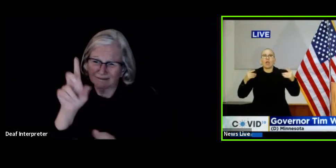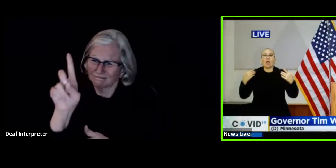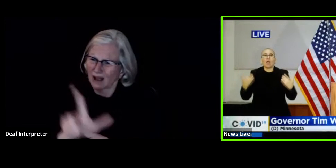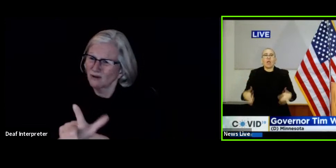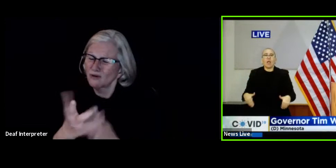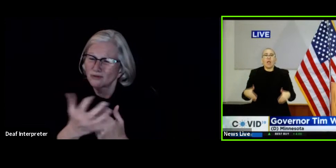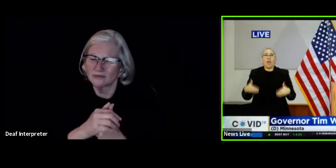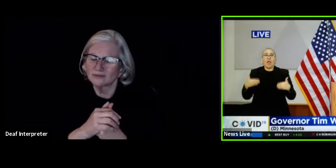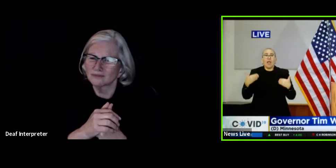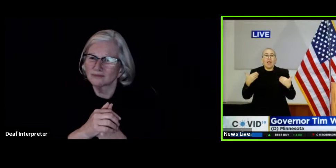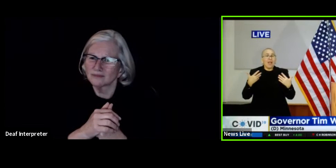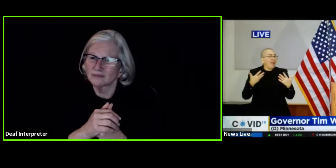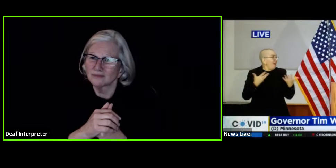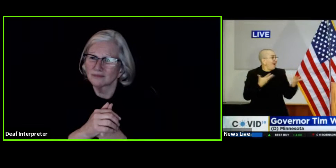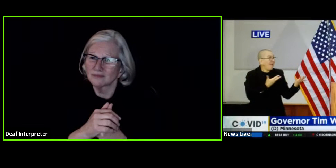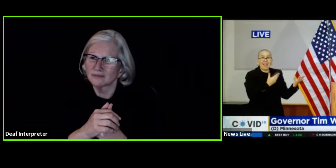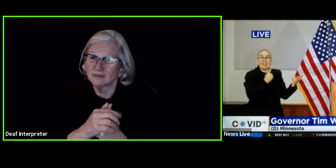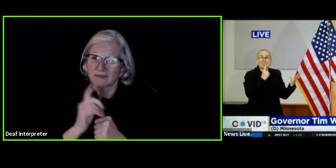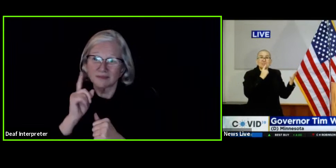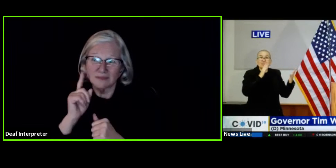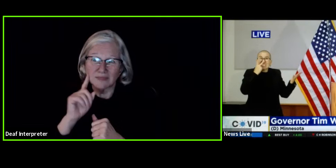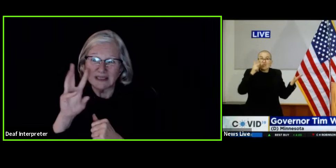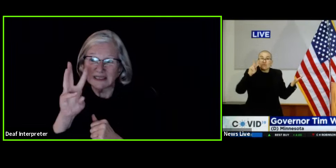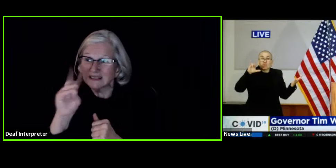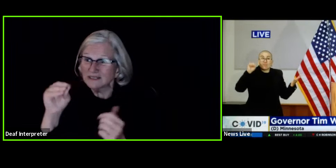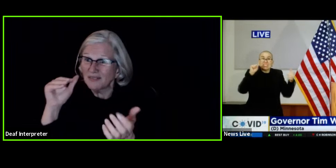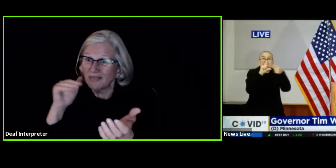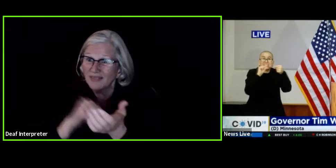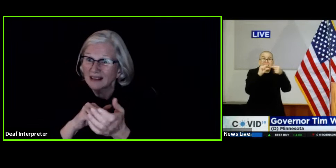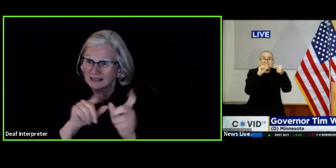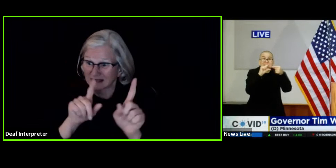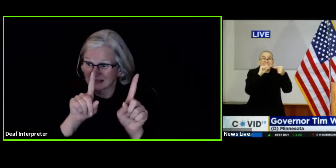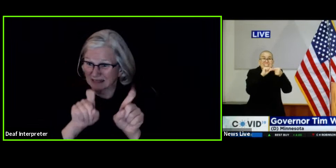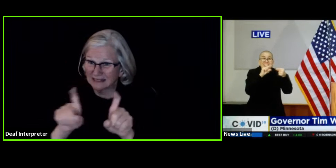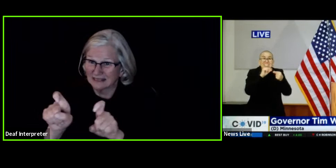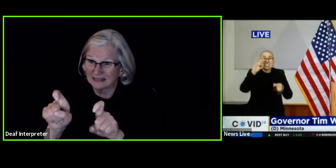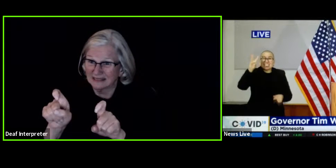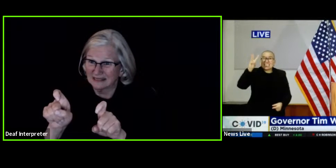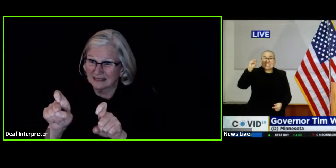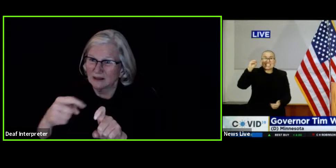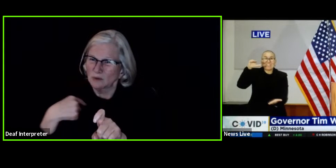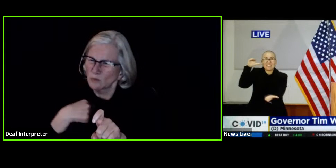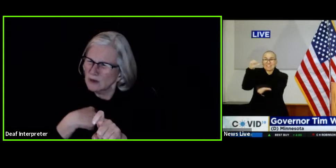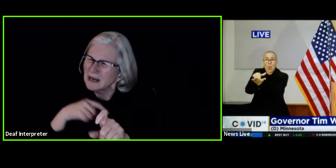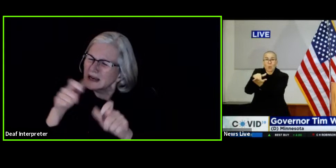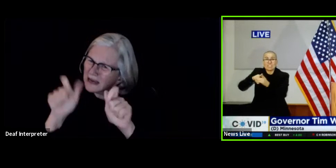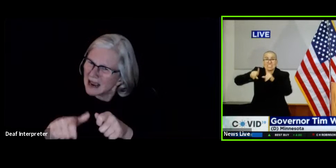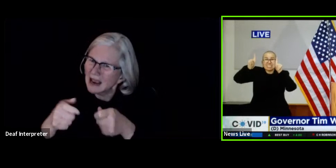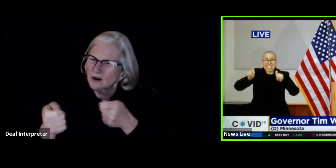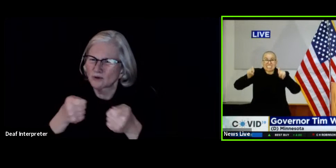PHONE AND THEN THE ADVENT AS YOU HEARD DIRECTOR EHRESMANN SAY, NEARLY 60,000 TESTS, WE HAVE THE CAPACITY TO CONTROL THIS RIGHT